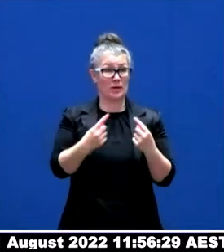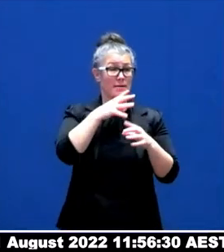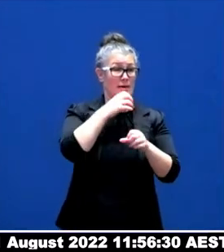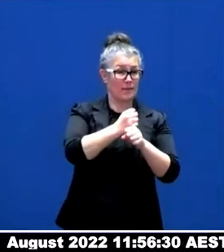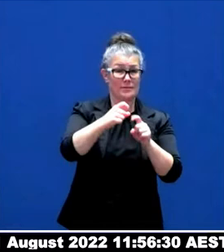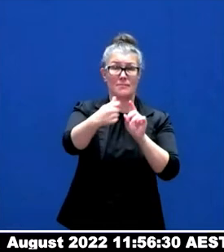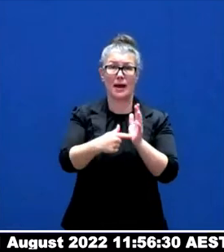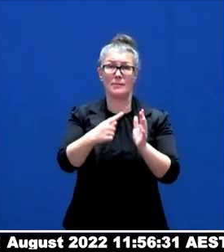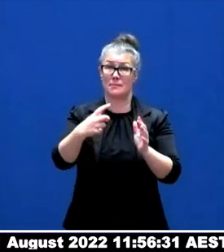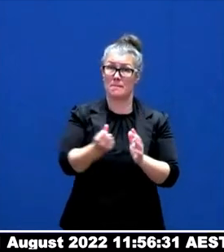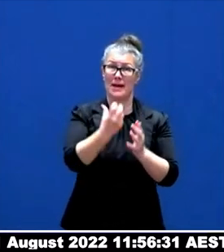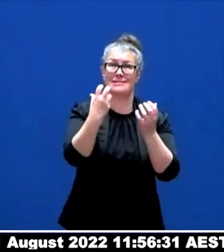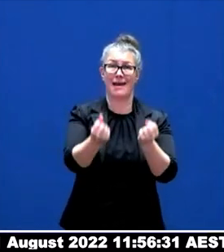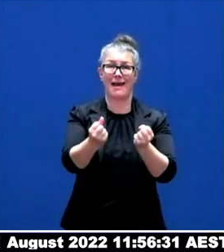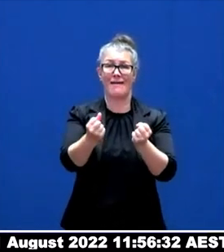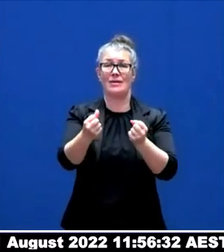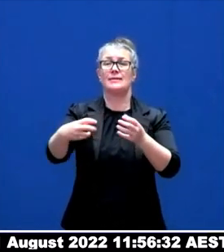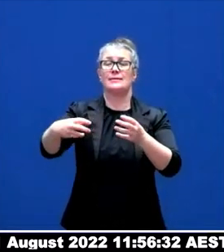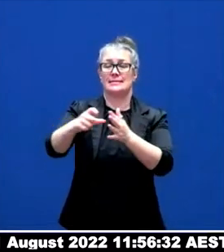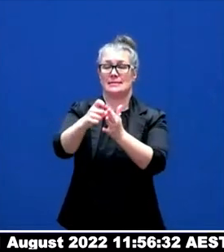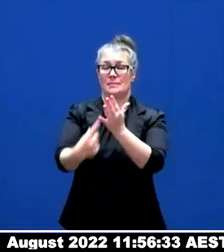Action Plan, so there is that principle that's applied.